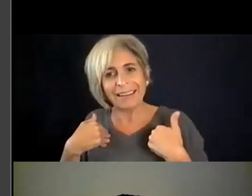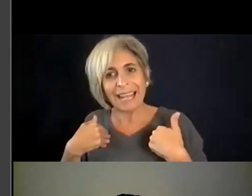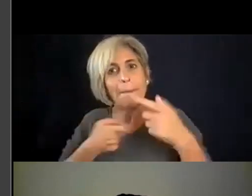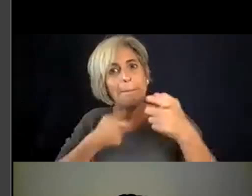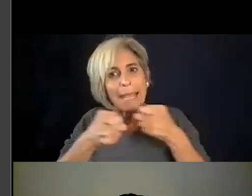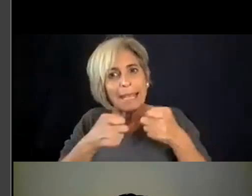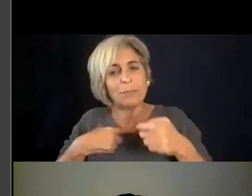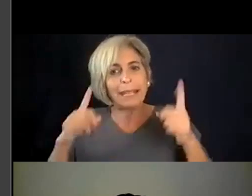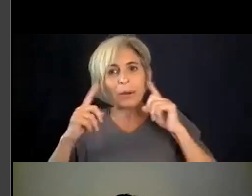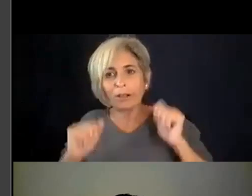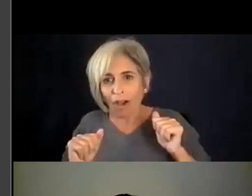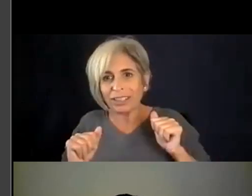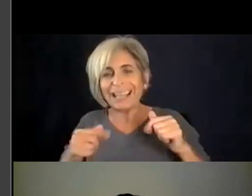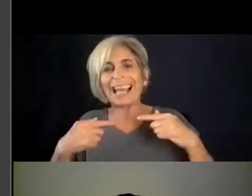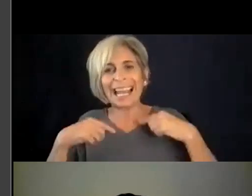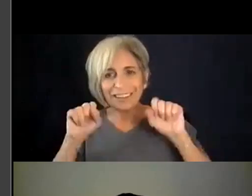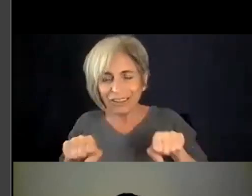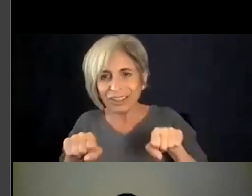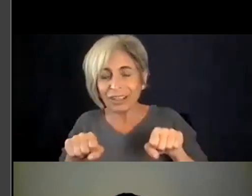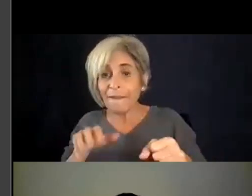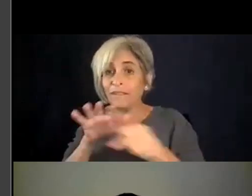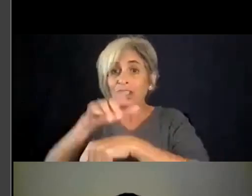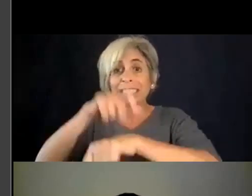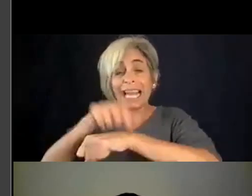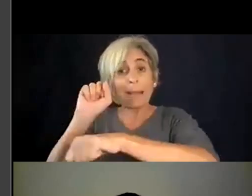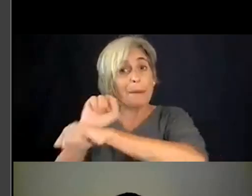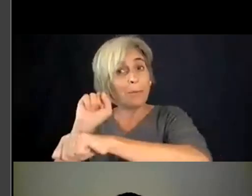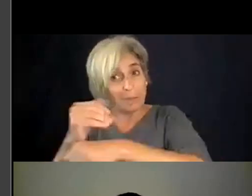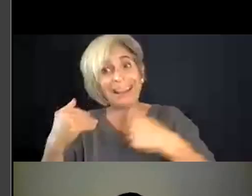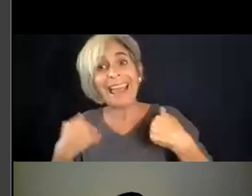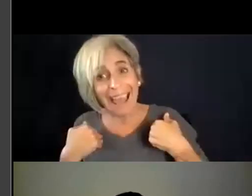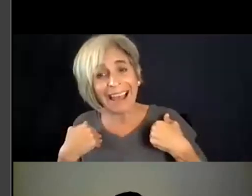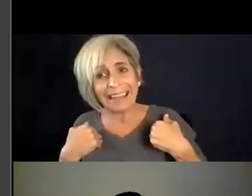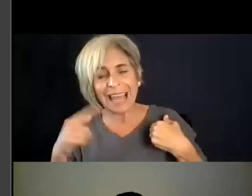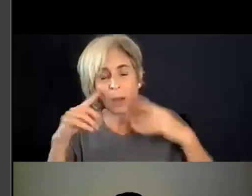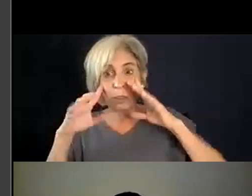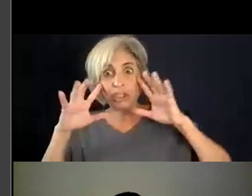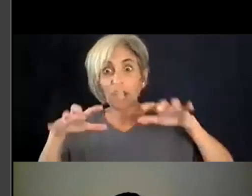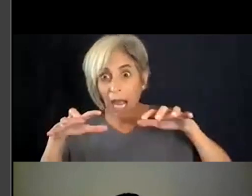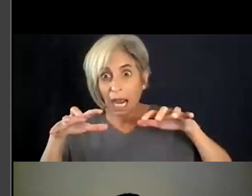Not to mention, consistent full-time employment. I was shocked and Liz shared some